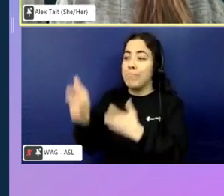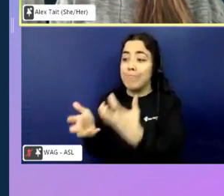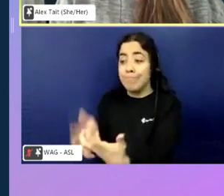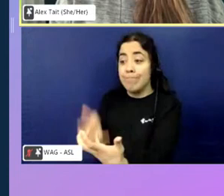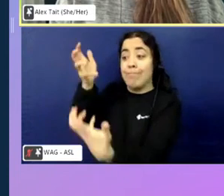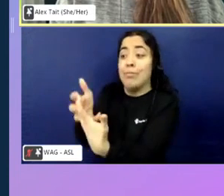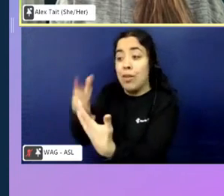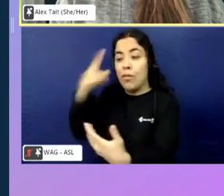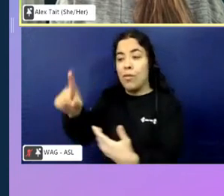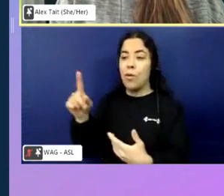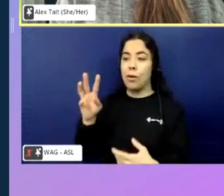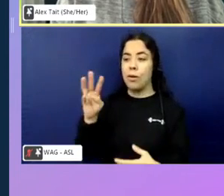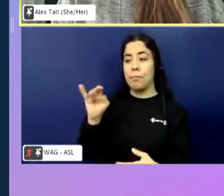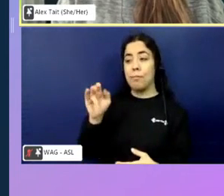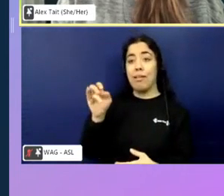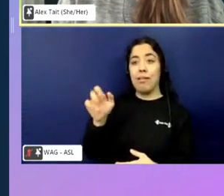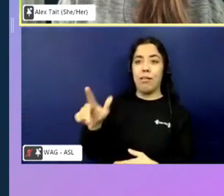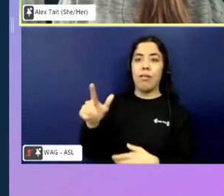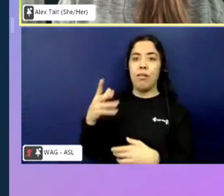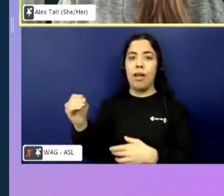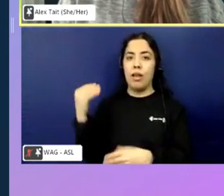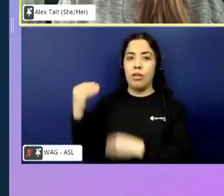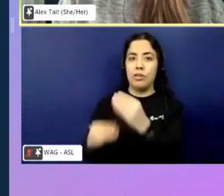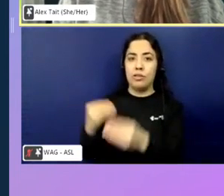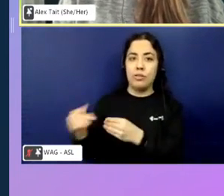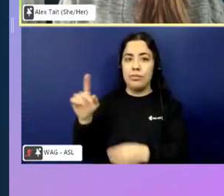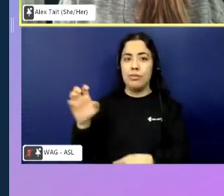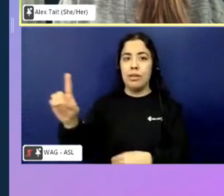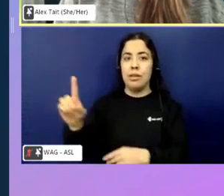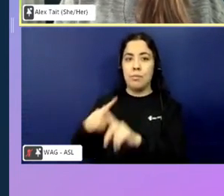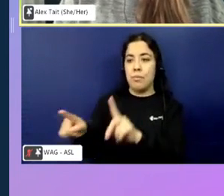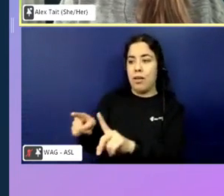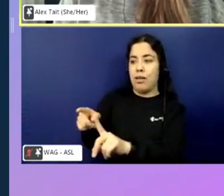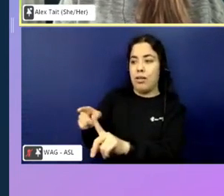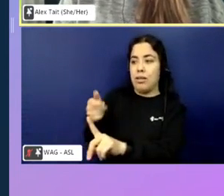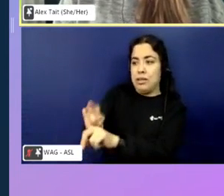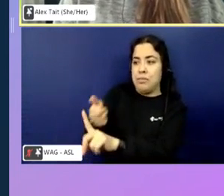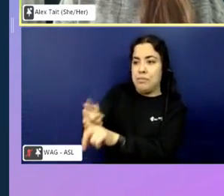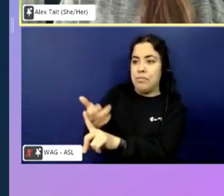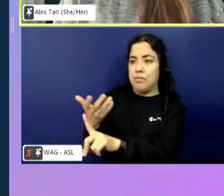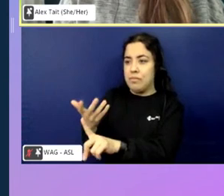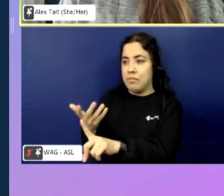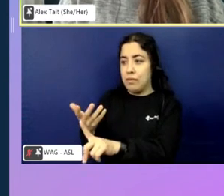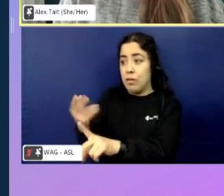to be designed for millennials and Gen Z